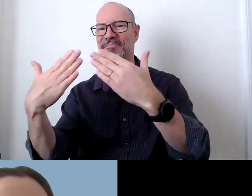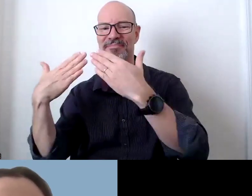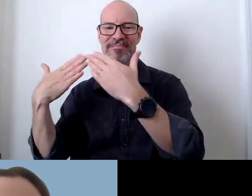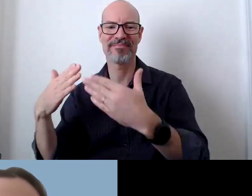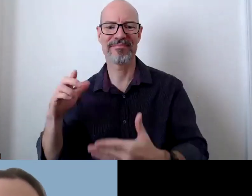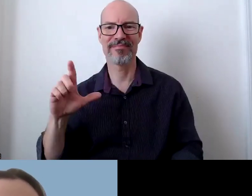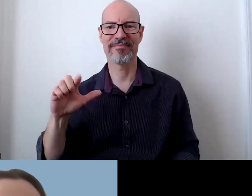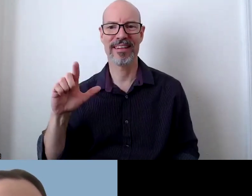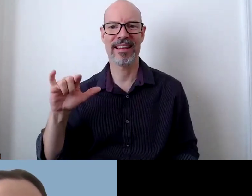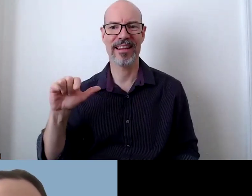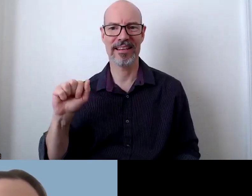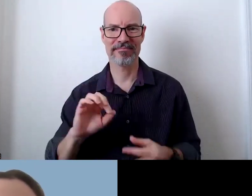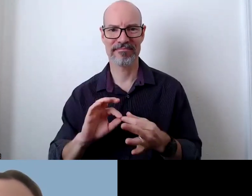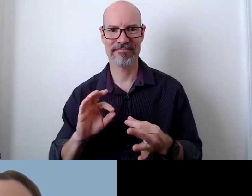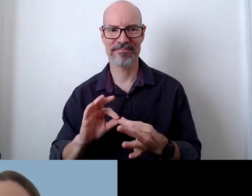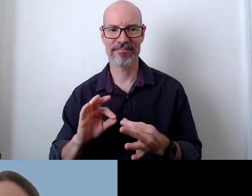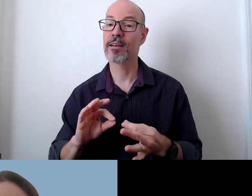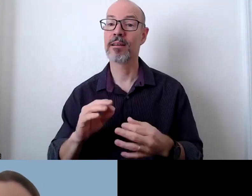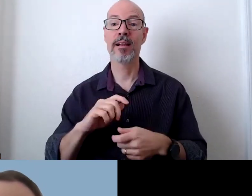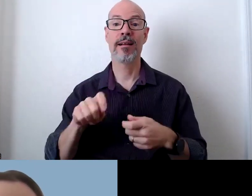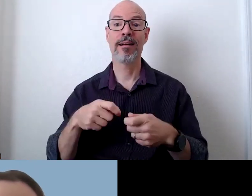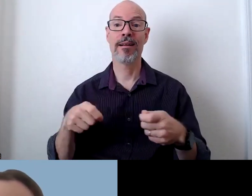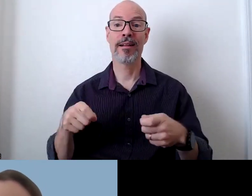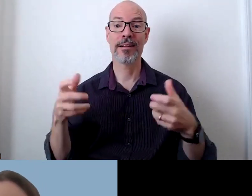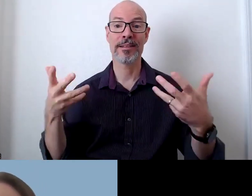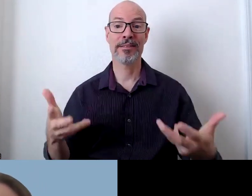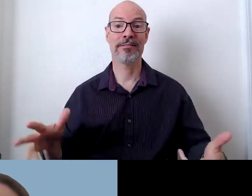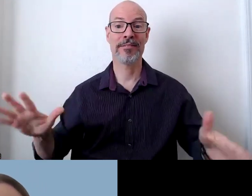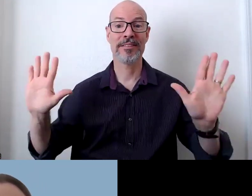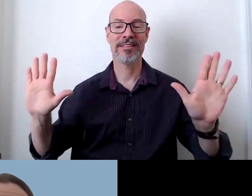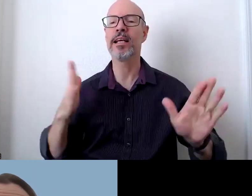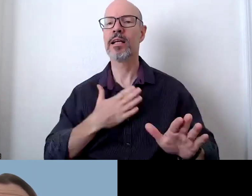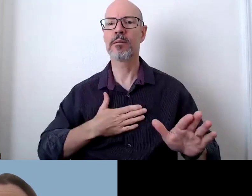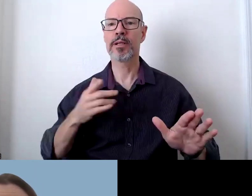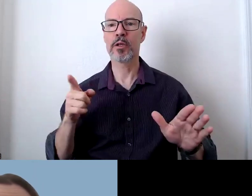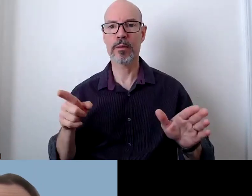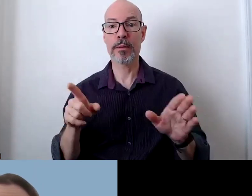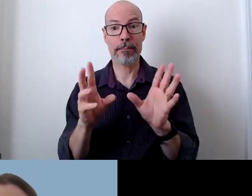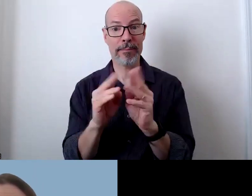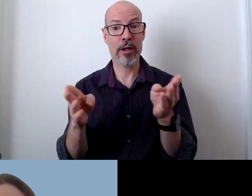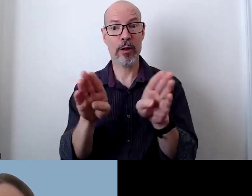Thank you, everyone, for That's a wrap for us. Please fill out the survey. That will pop up when you sign